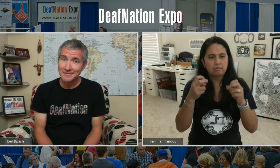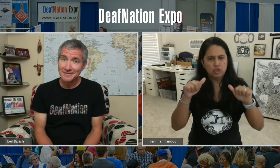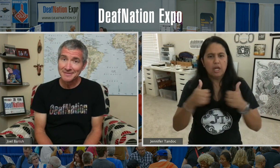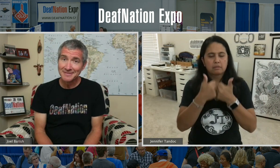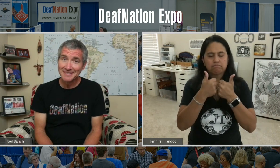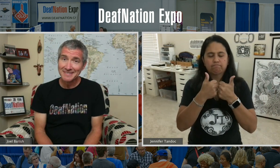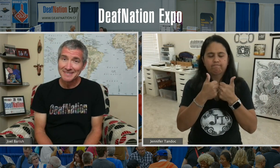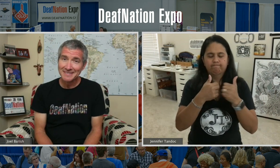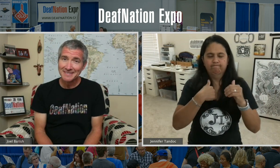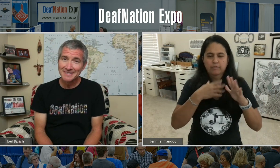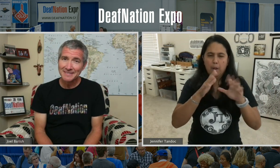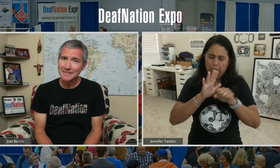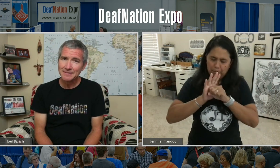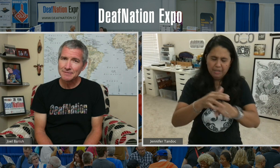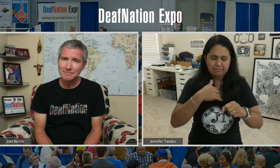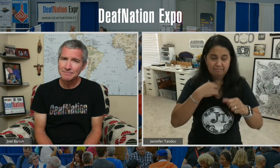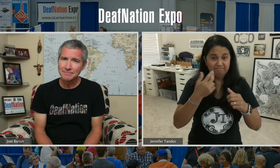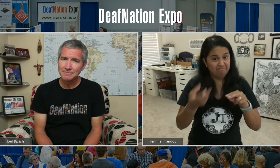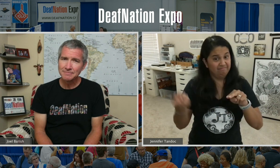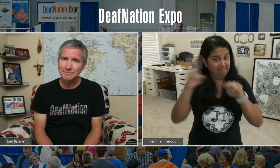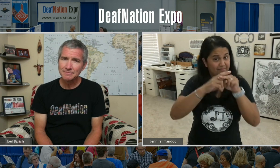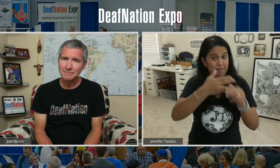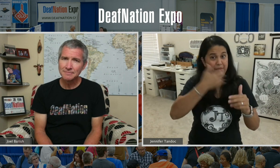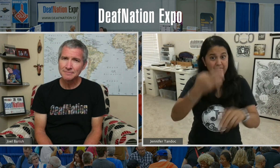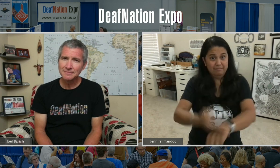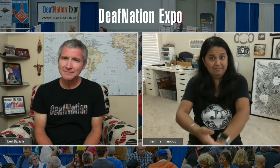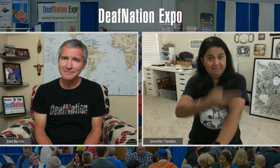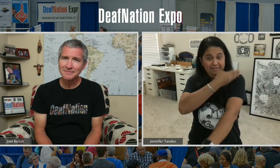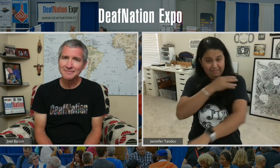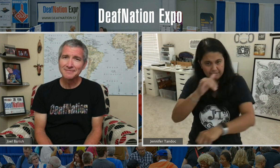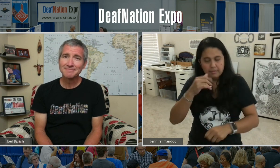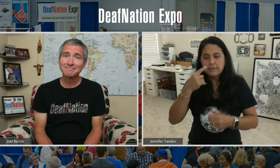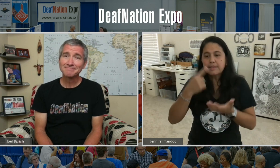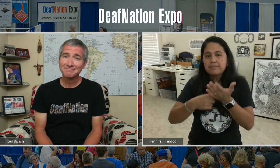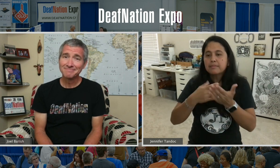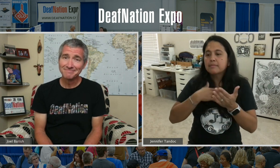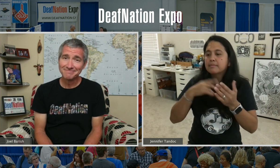It was a challenge and helped increase my creativity.